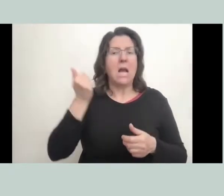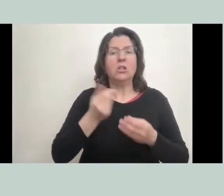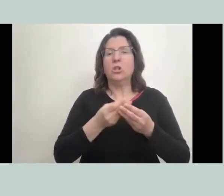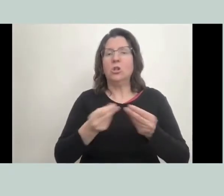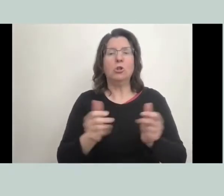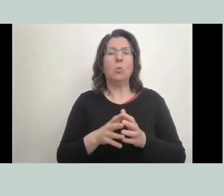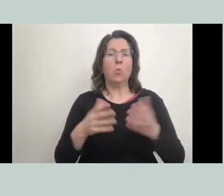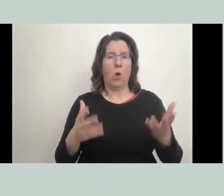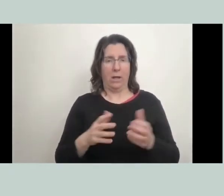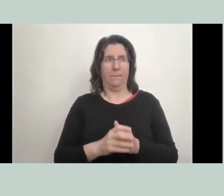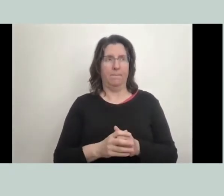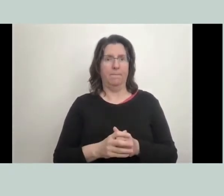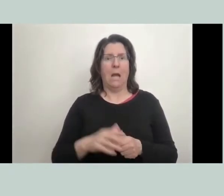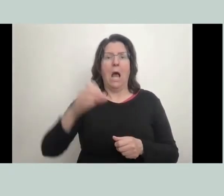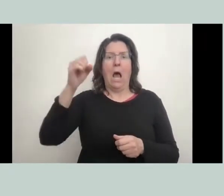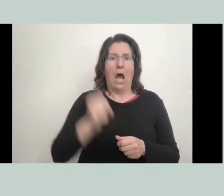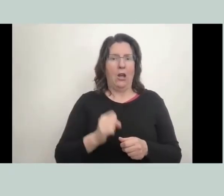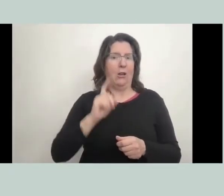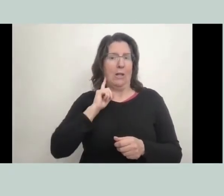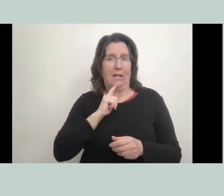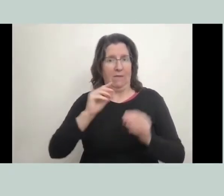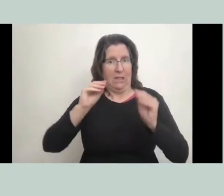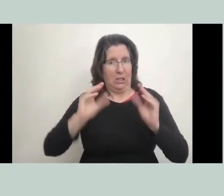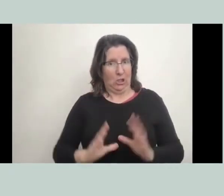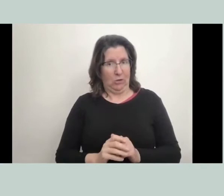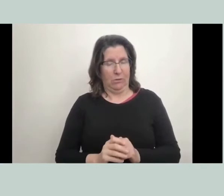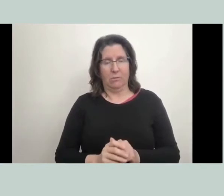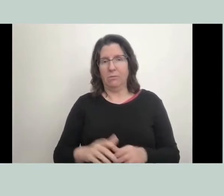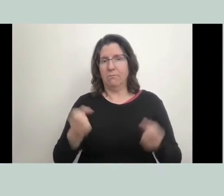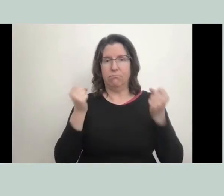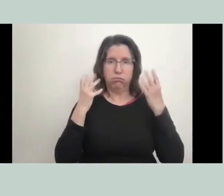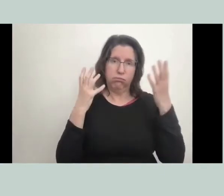What would be the BEST solution? Hire at deaf teacher that is fluent in ASL.